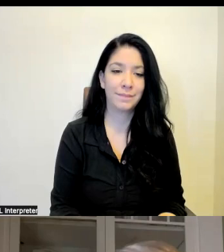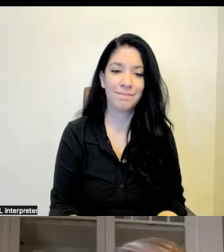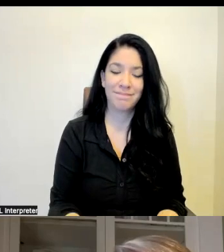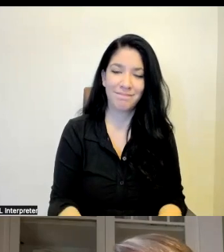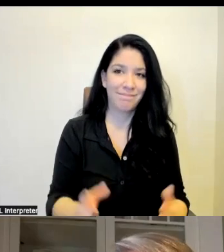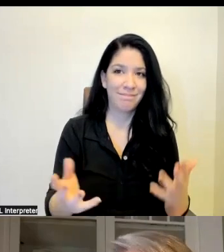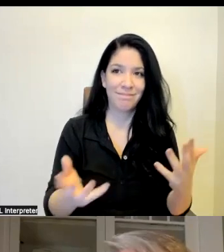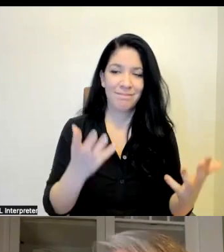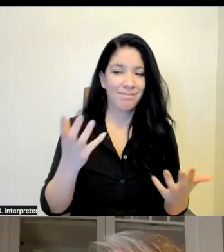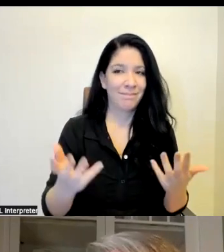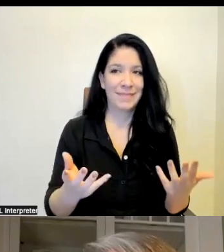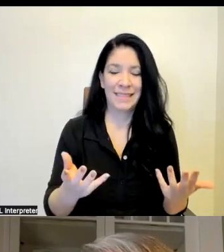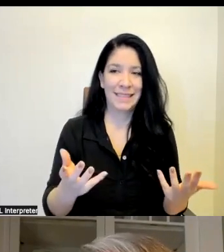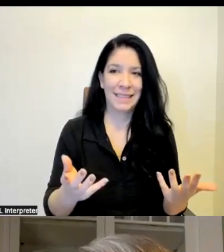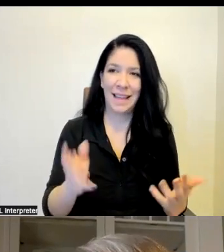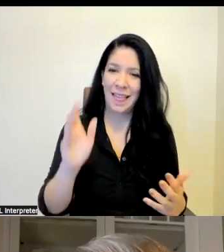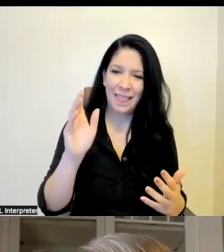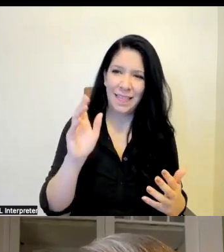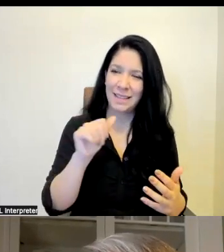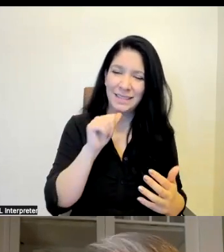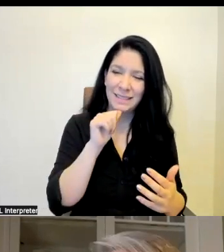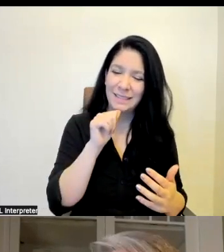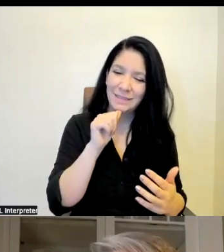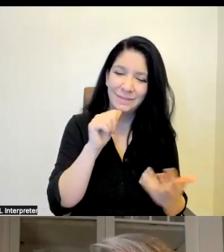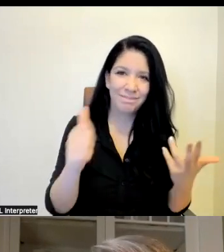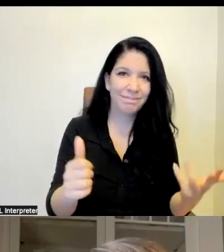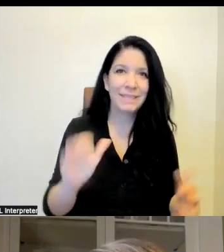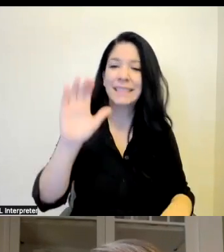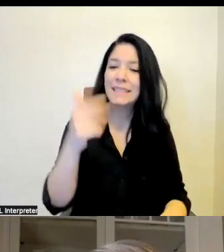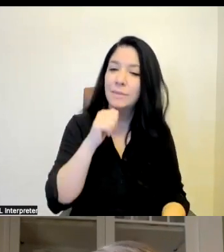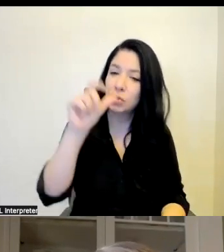something you should have to assess as a non-medical just patient person.